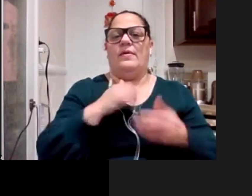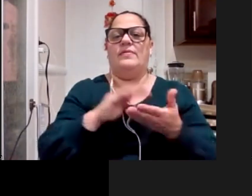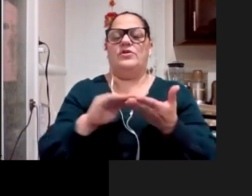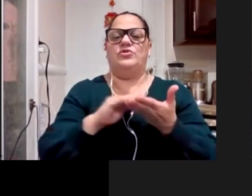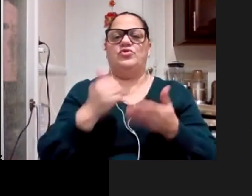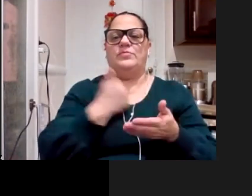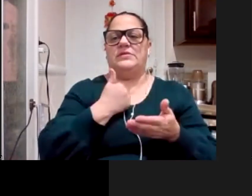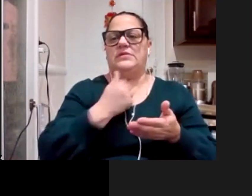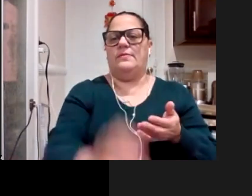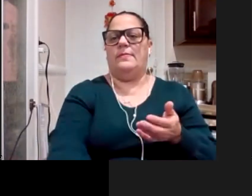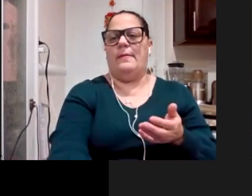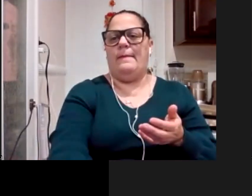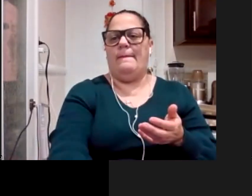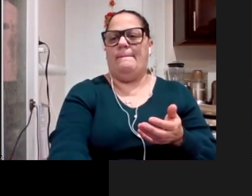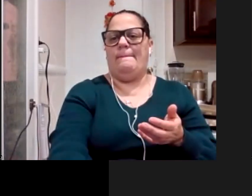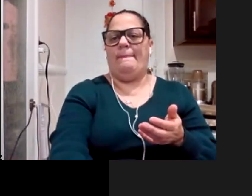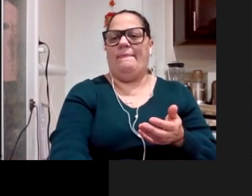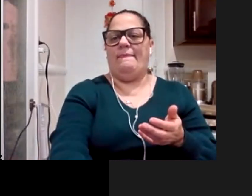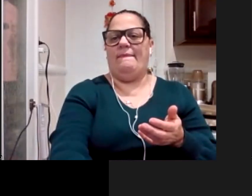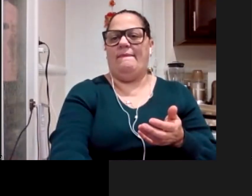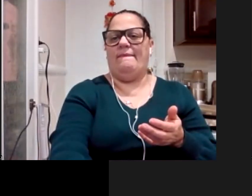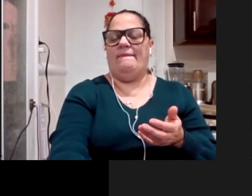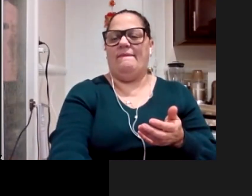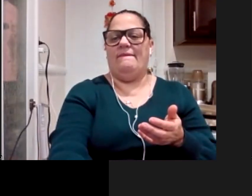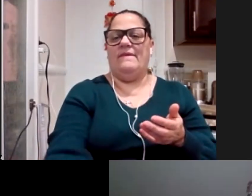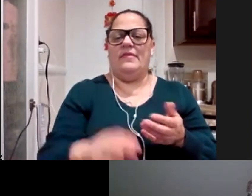care is here and the clock is ticking. [ALICE] But thank you so much,